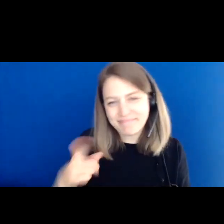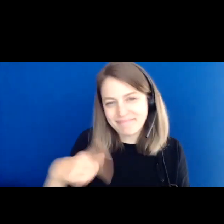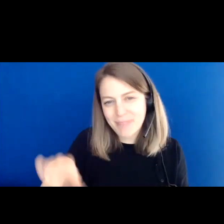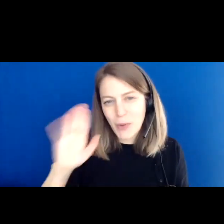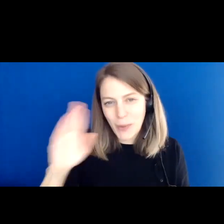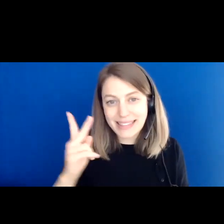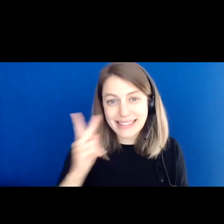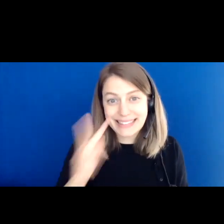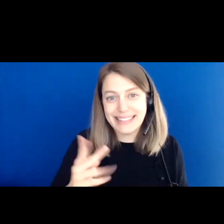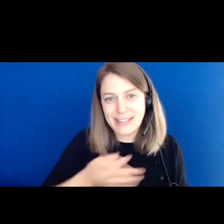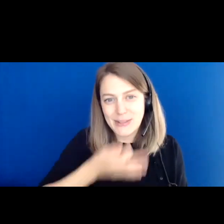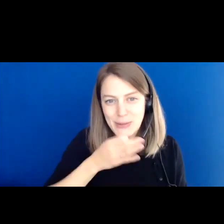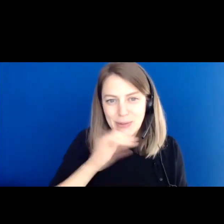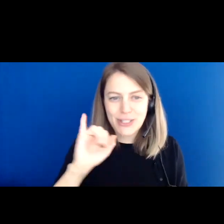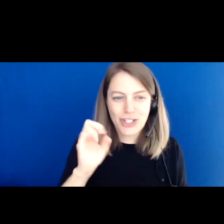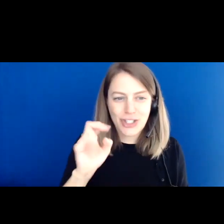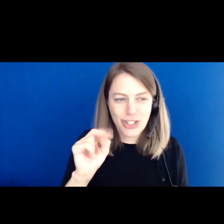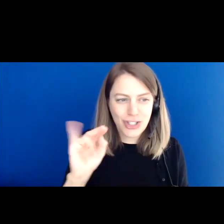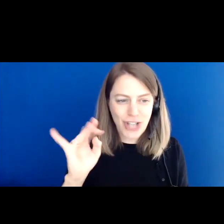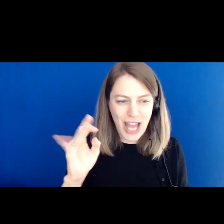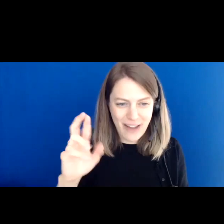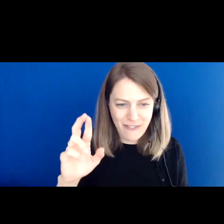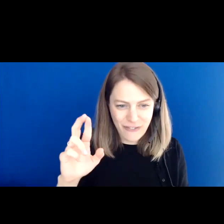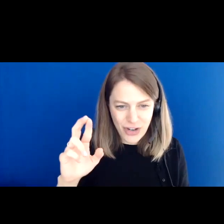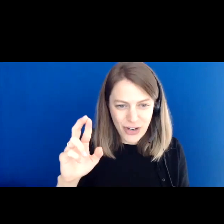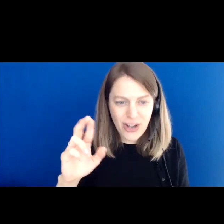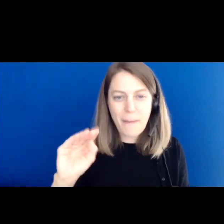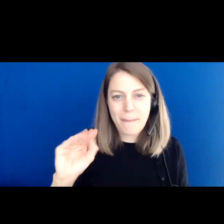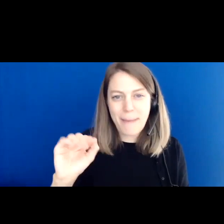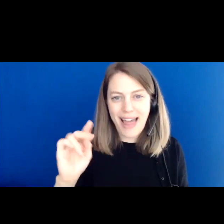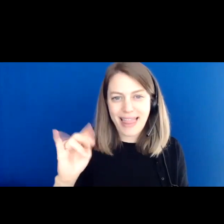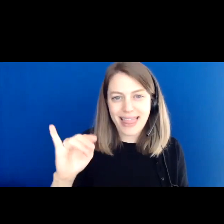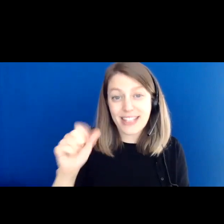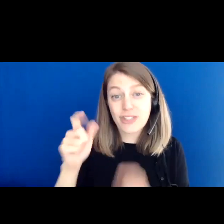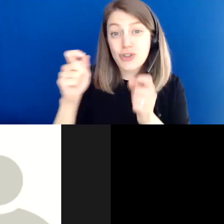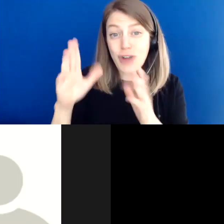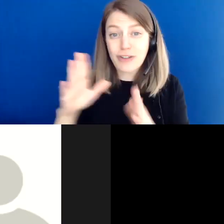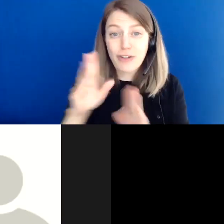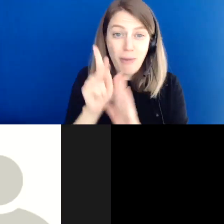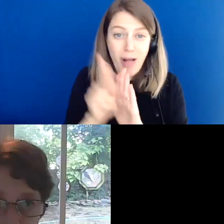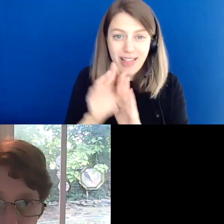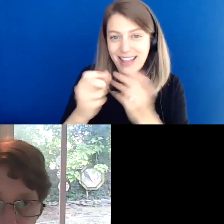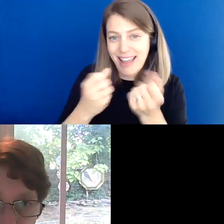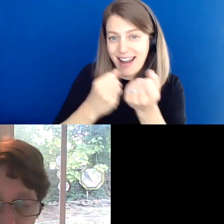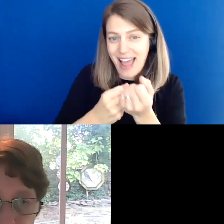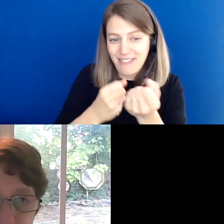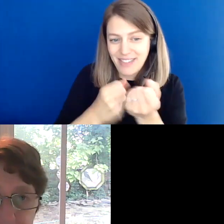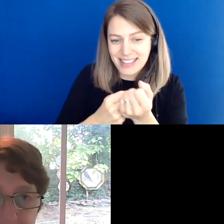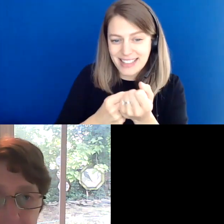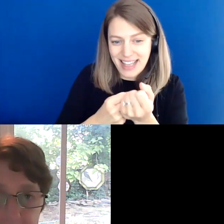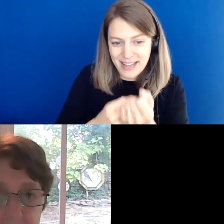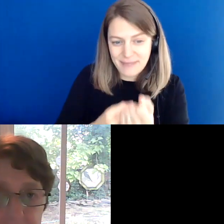Jennifer Mathis is Director of Policy and Advocacy at the Bazelon Center for Mental Health Law,